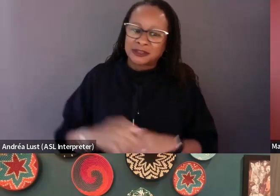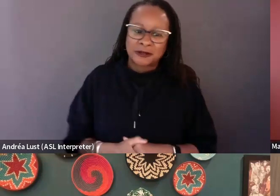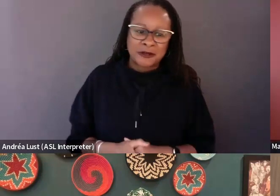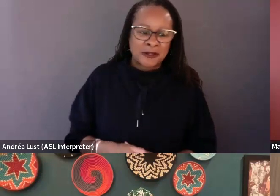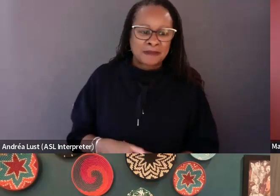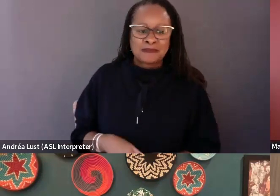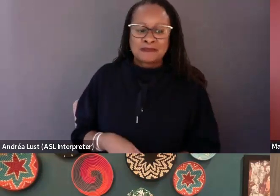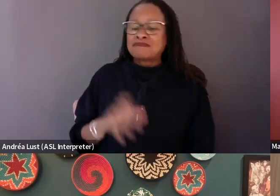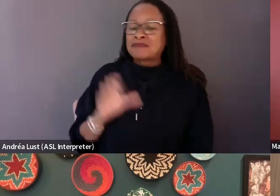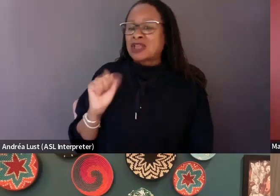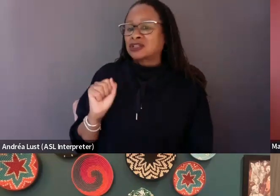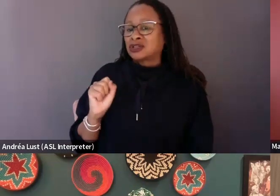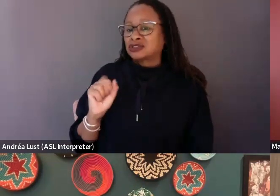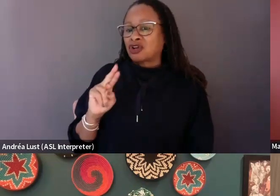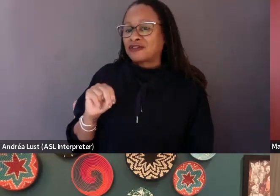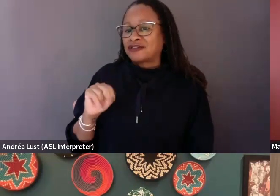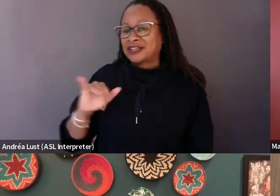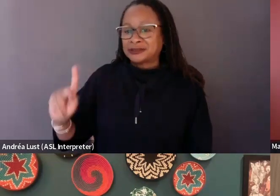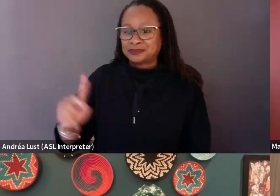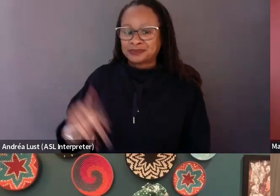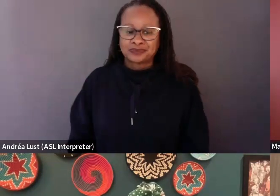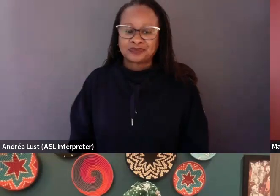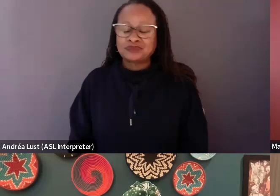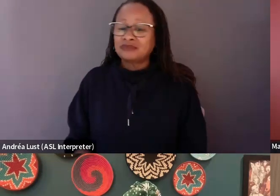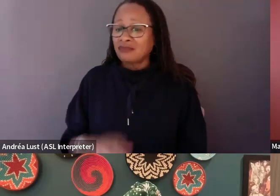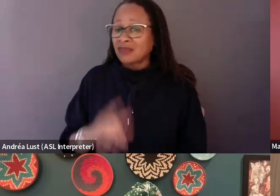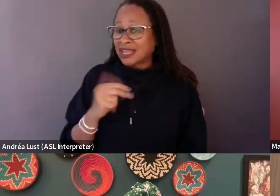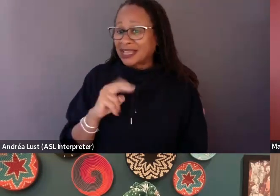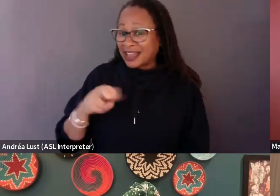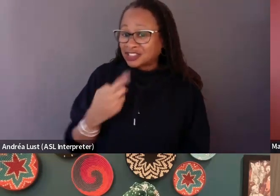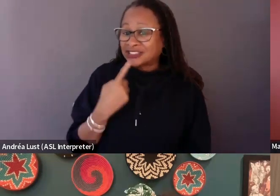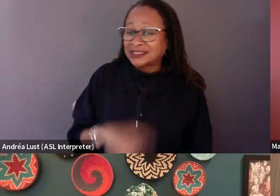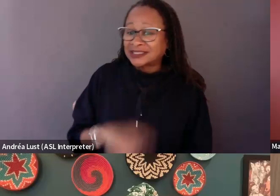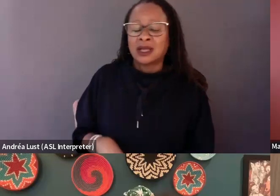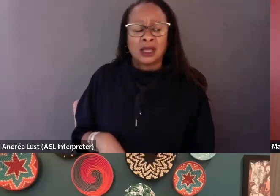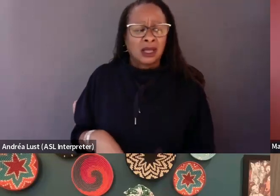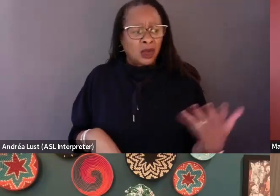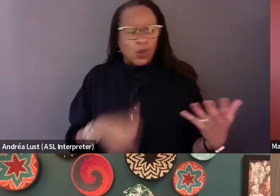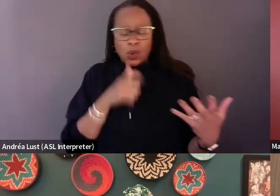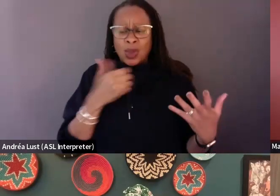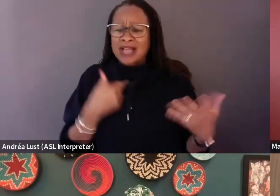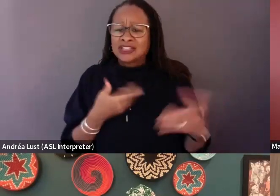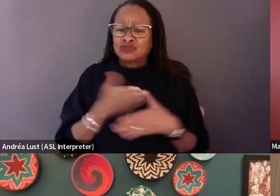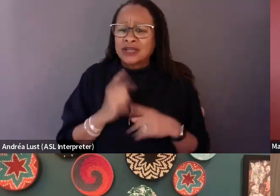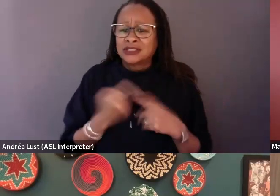from Ganesh's point of view was, who has the rights to ambition? Is a person who is from the indigenous community